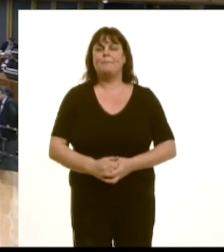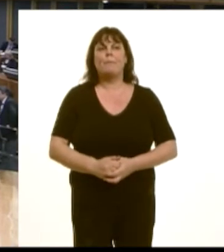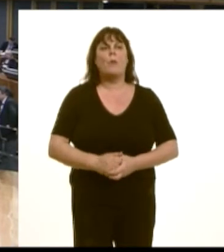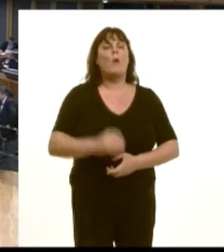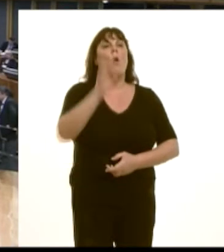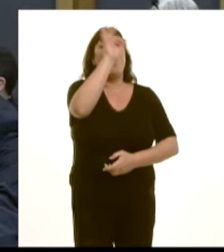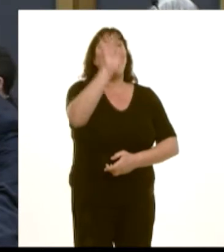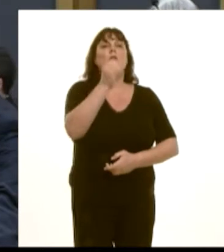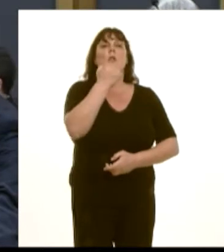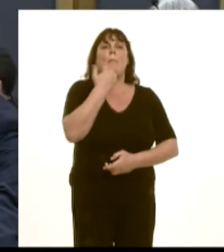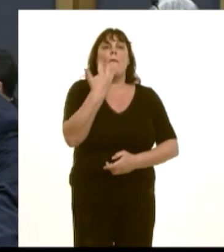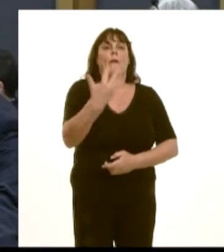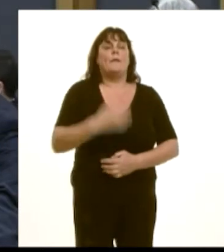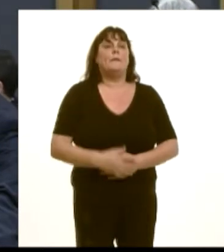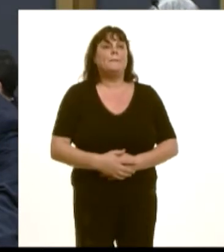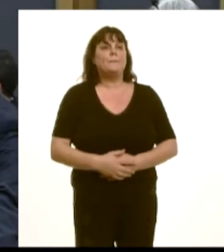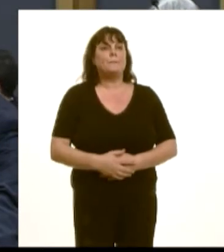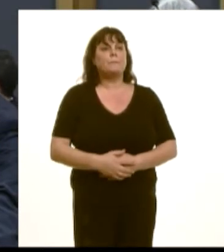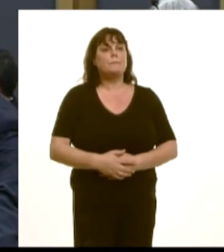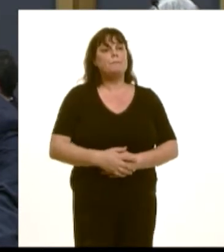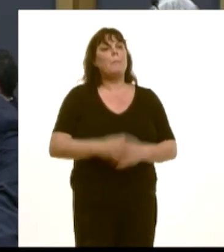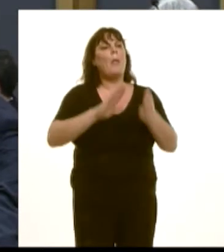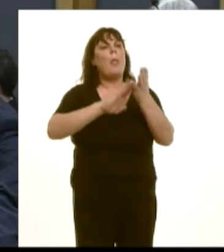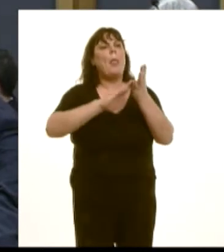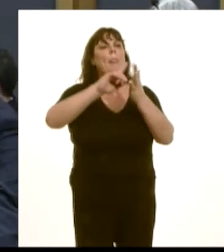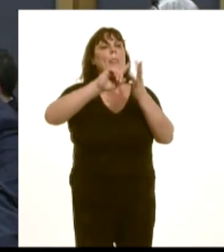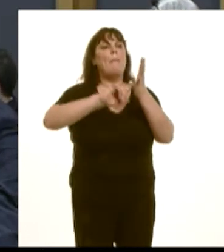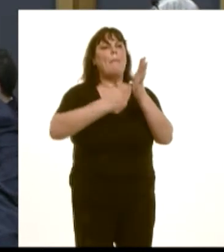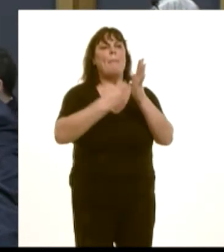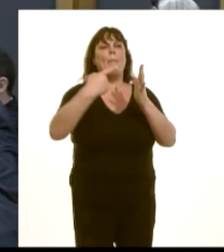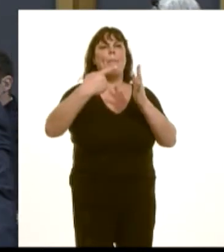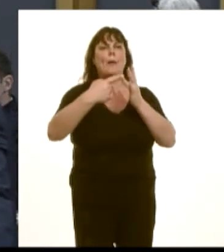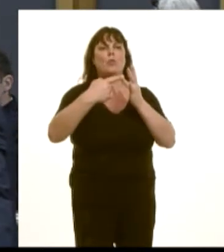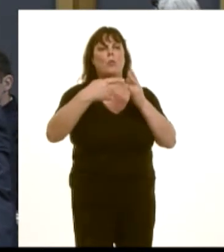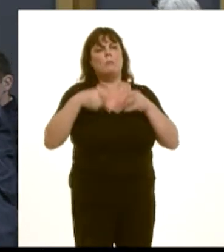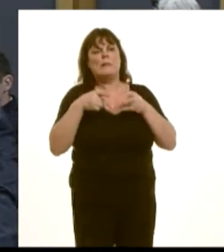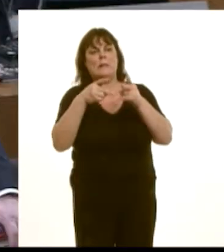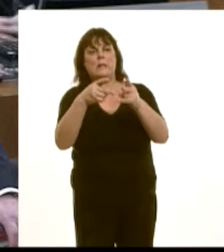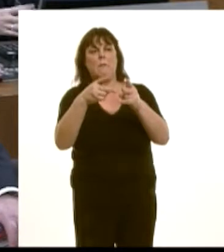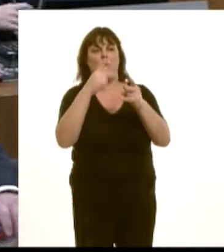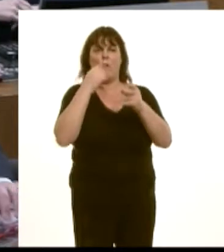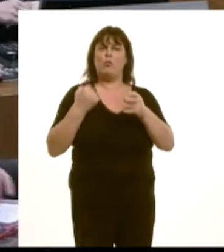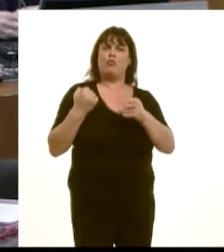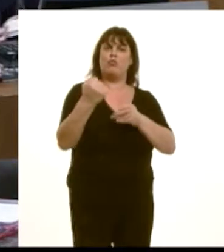set out the next steps to take forward the metro system for integrated transport in Wales? Carwyn Jones: Yes. We are developing, with